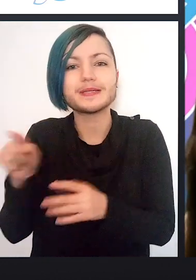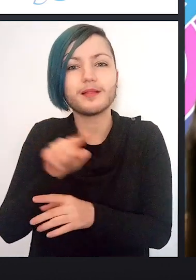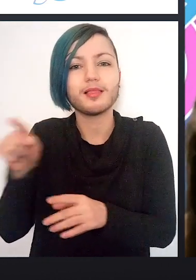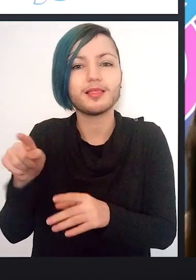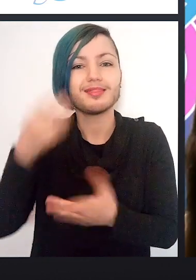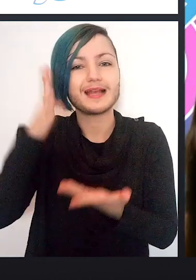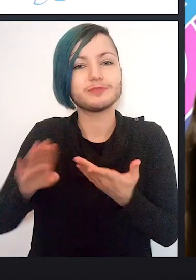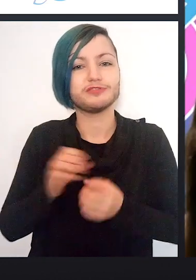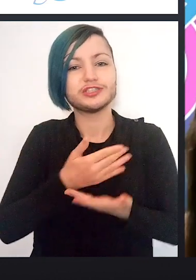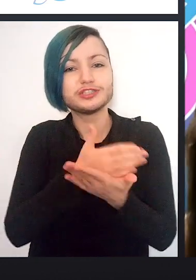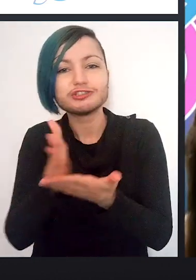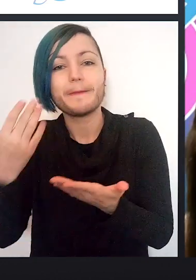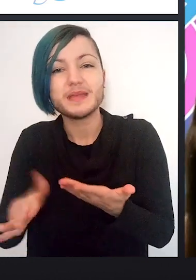Some of which of course was negative and this